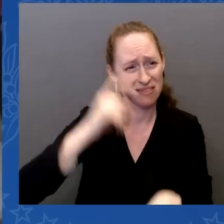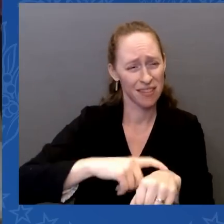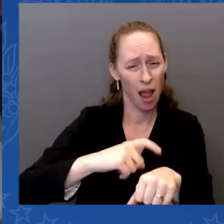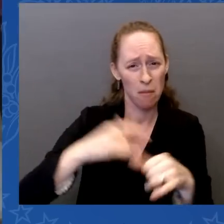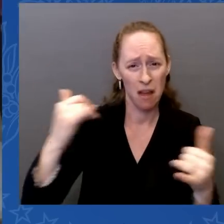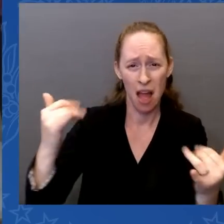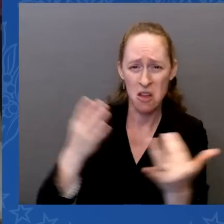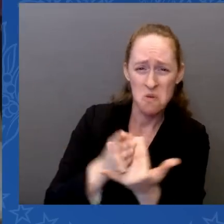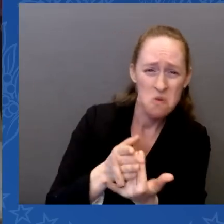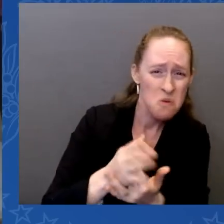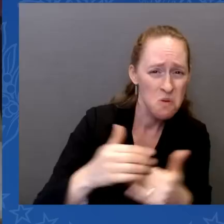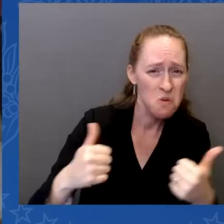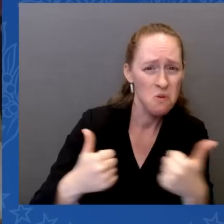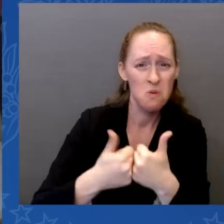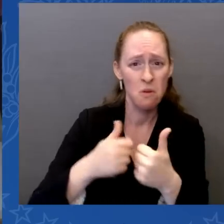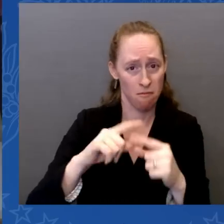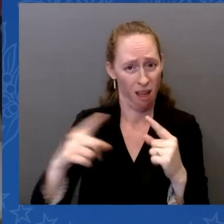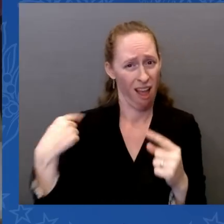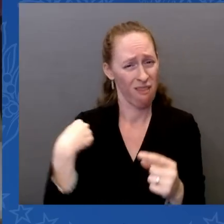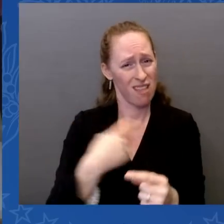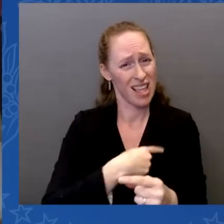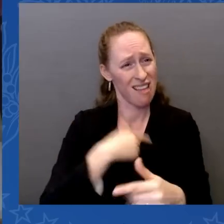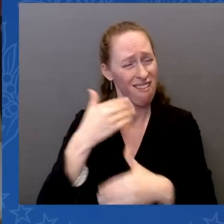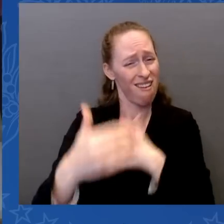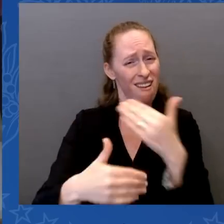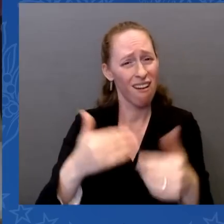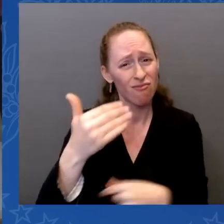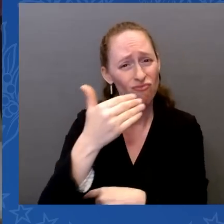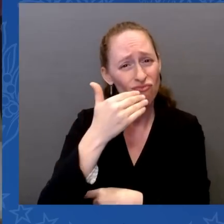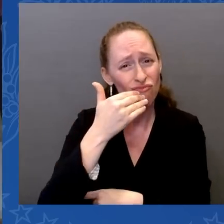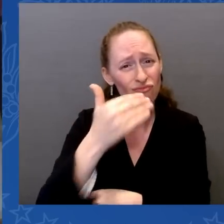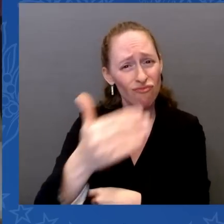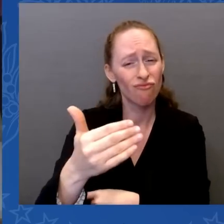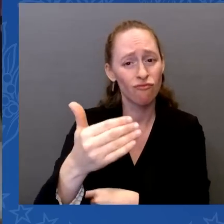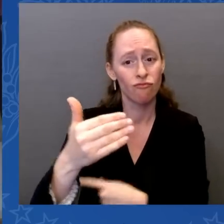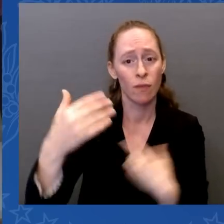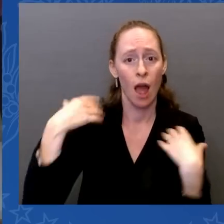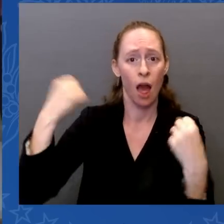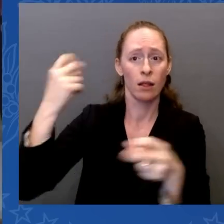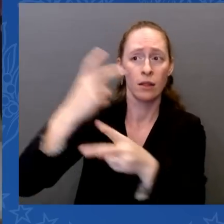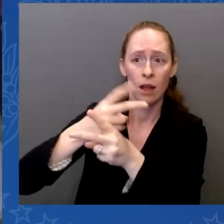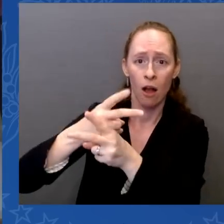Lowering healthcare costs and strengthening Medicare is a big part of progress that we've been making on inflation,